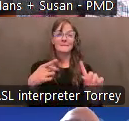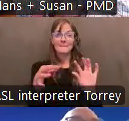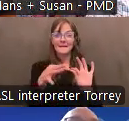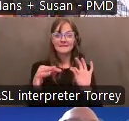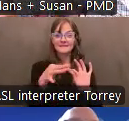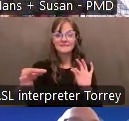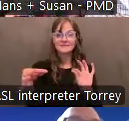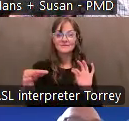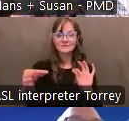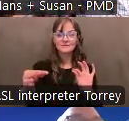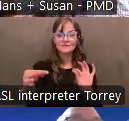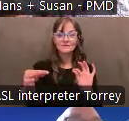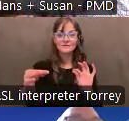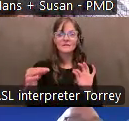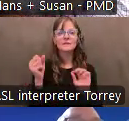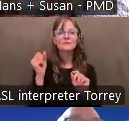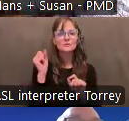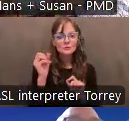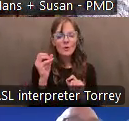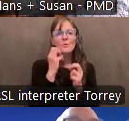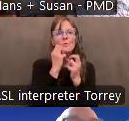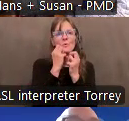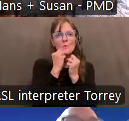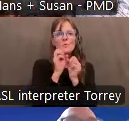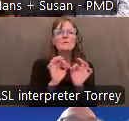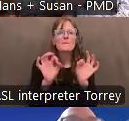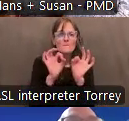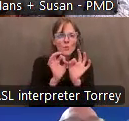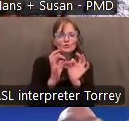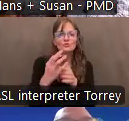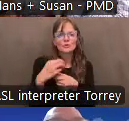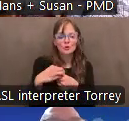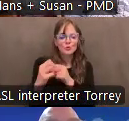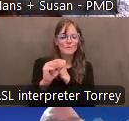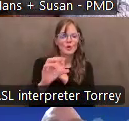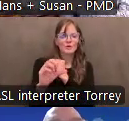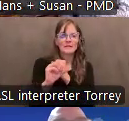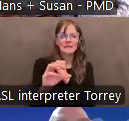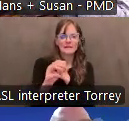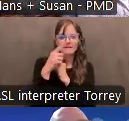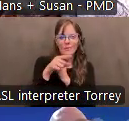it's so important to have the marketing piece of the program and you know, I think we were somewhat lucky